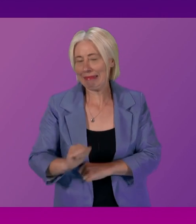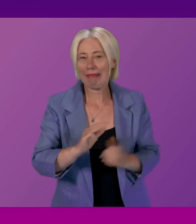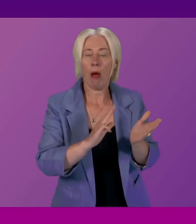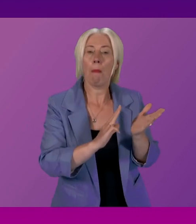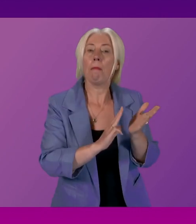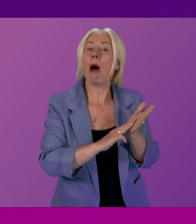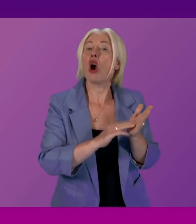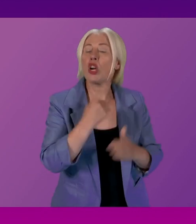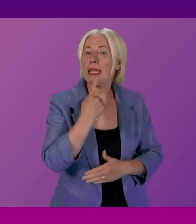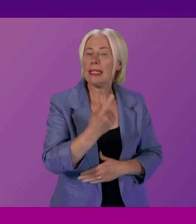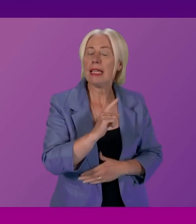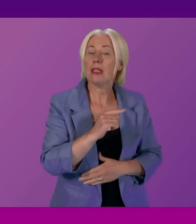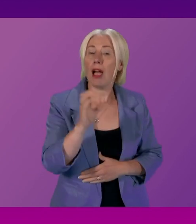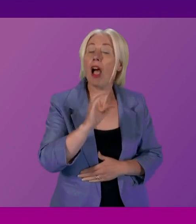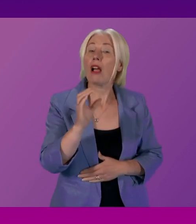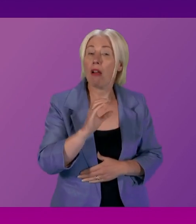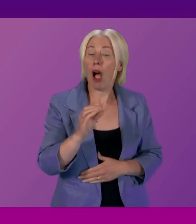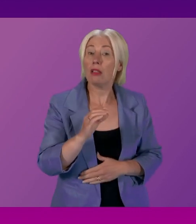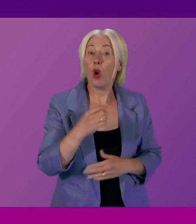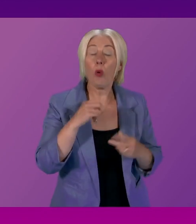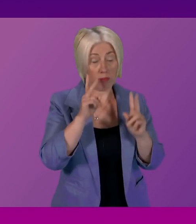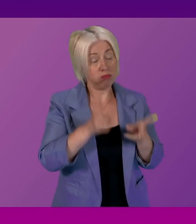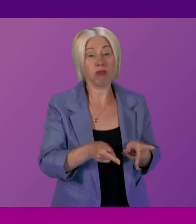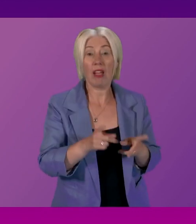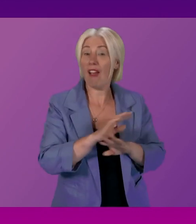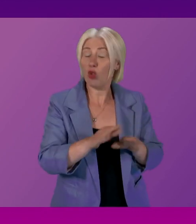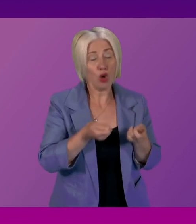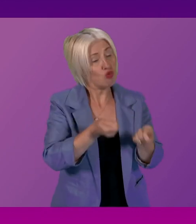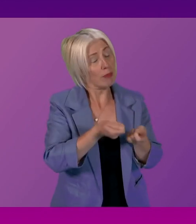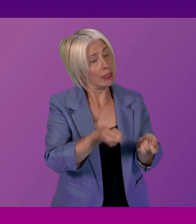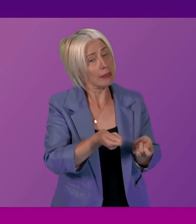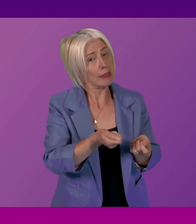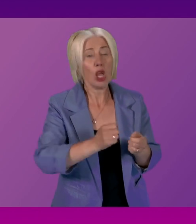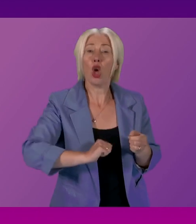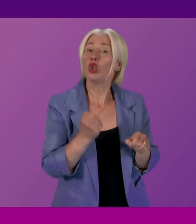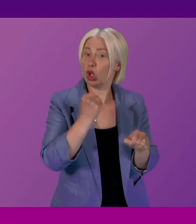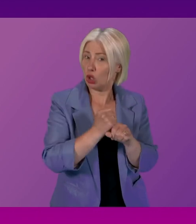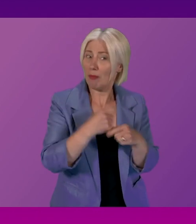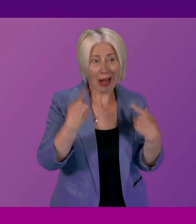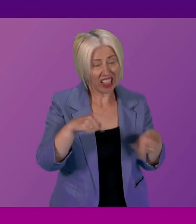“Cancer kills if left untreated and the Scottish Government is allowing this to happen.